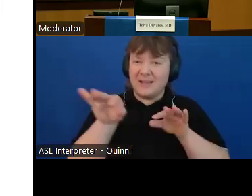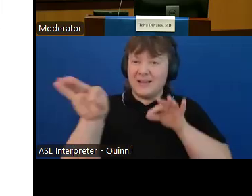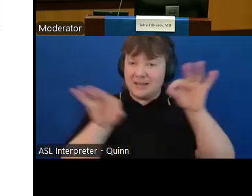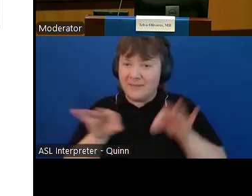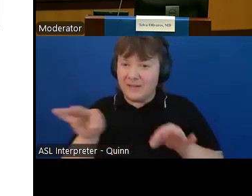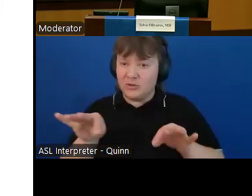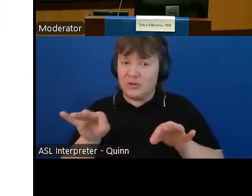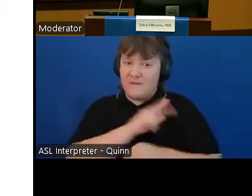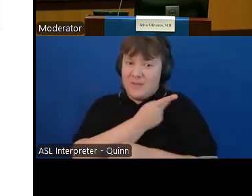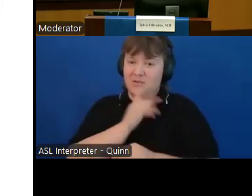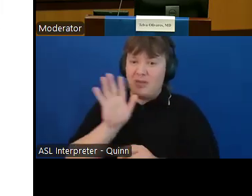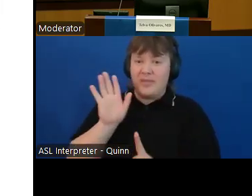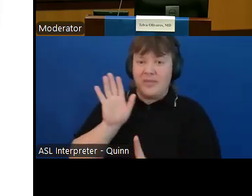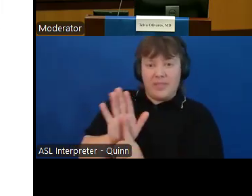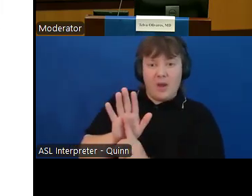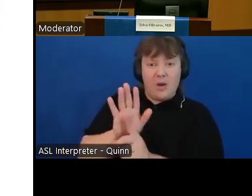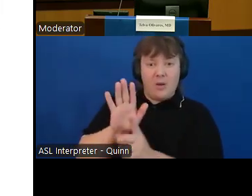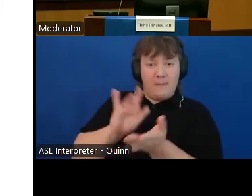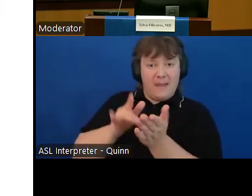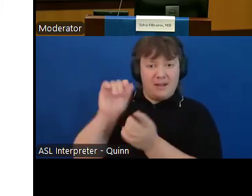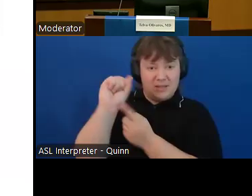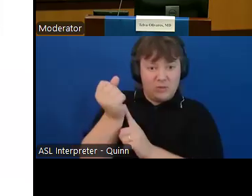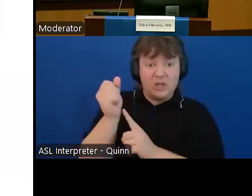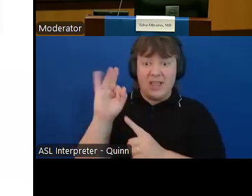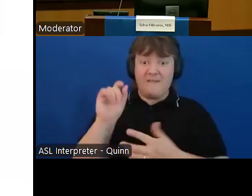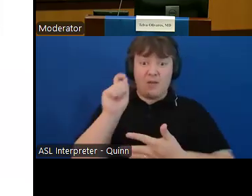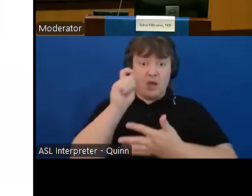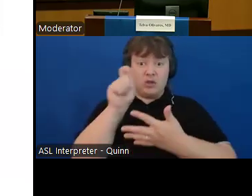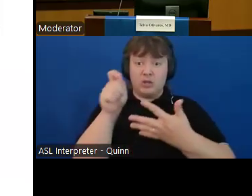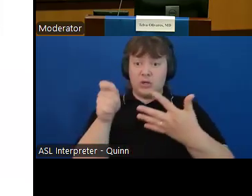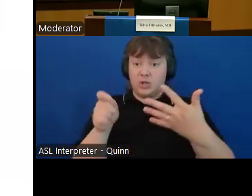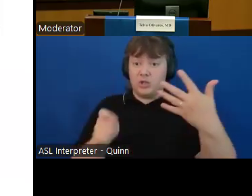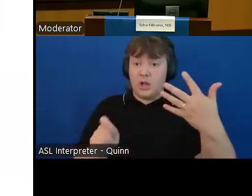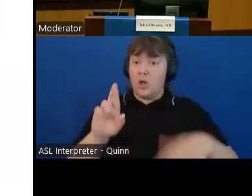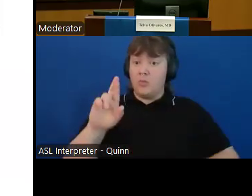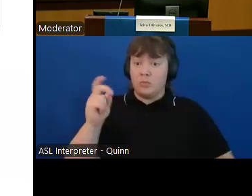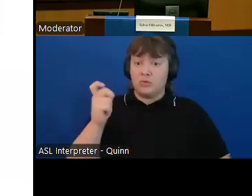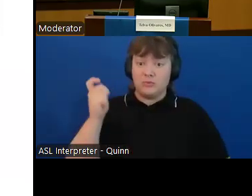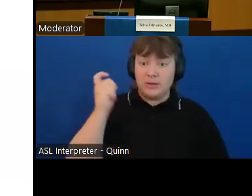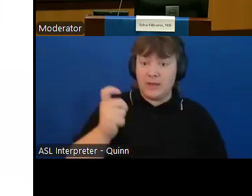medical situation. And if they check all the boxes, a prescription is forthcoming. It's